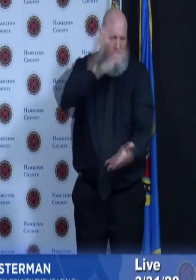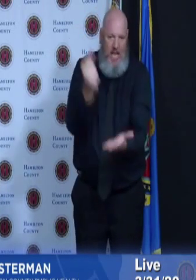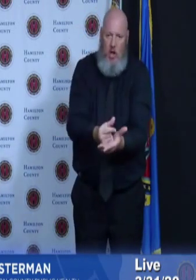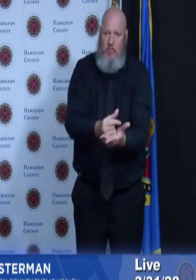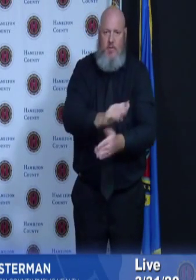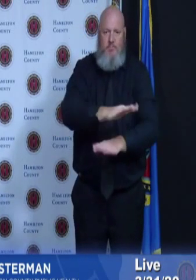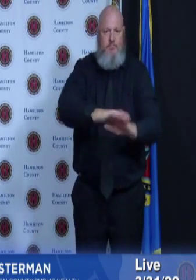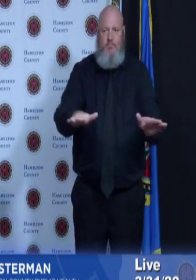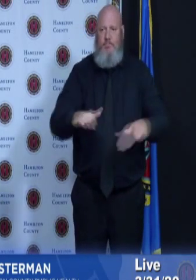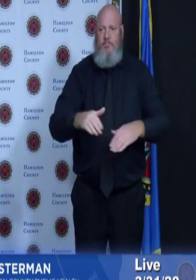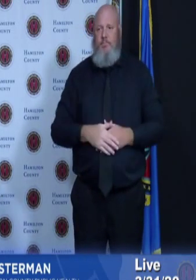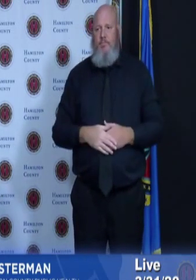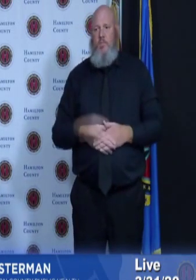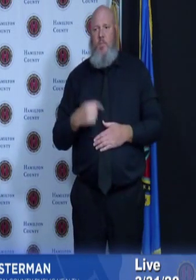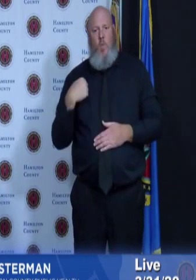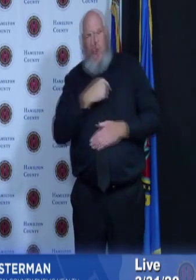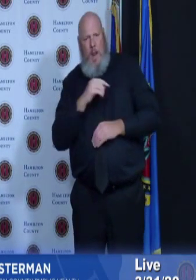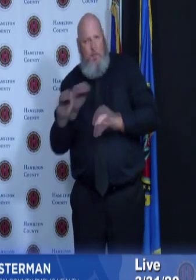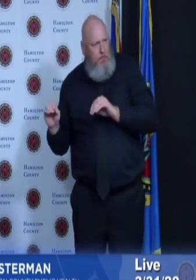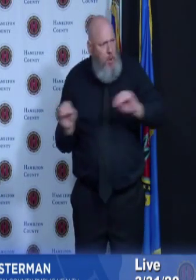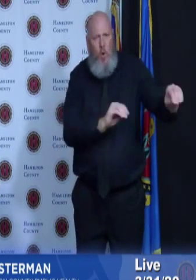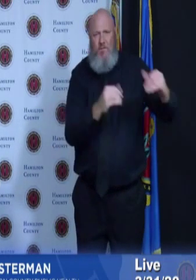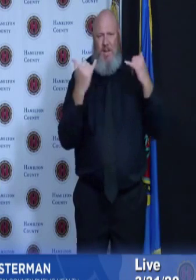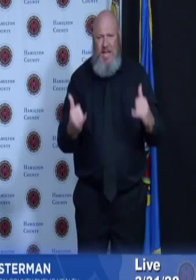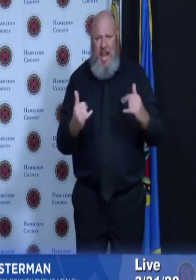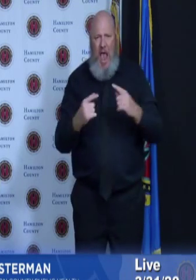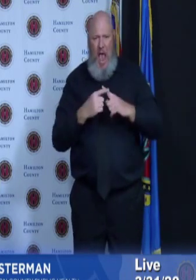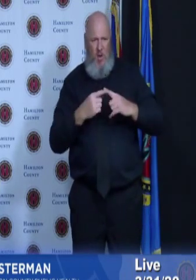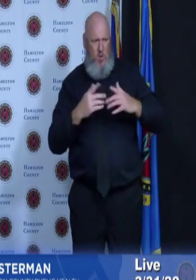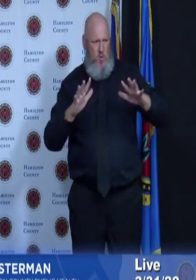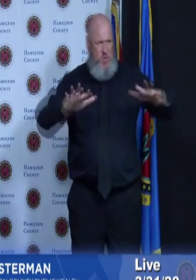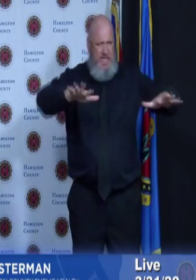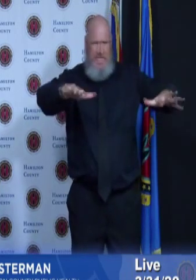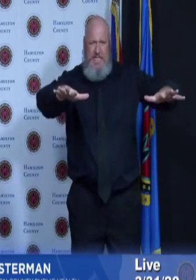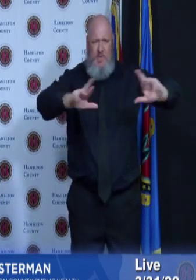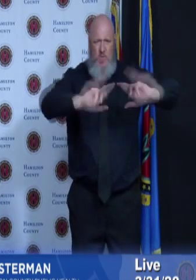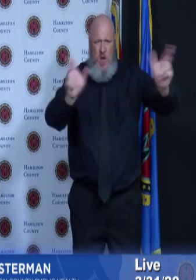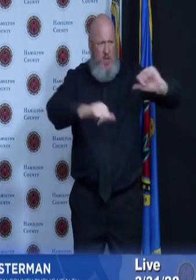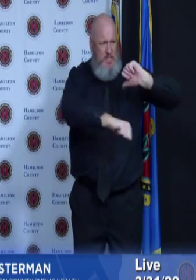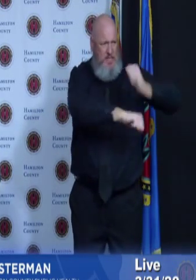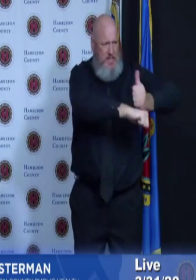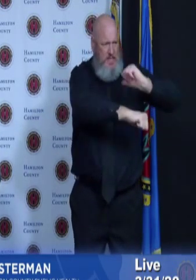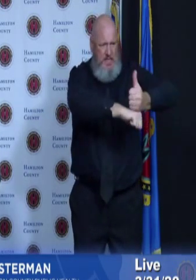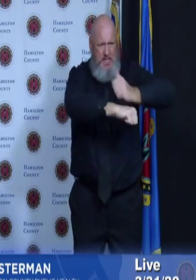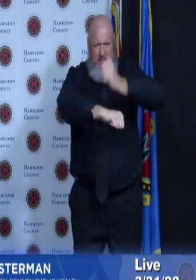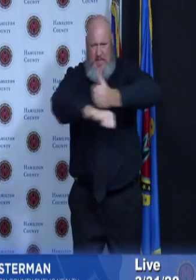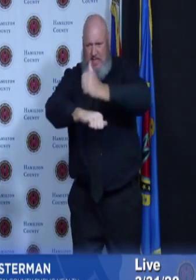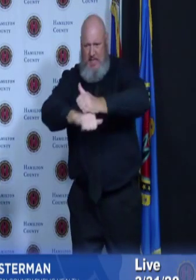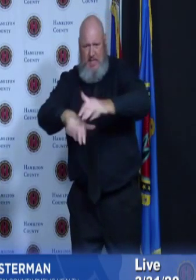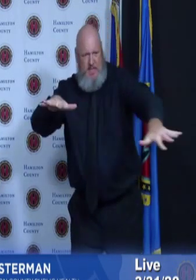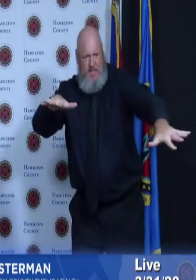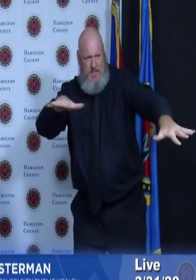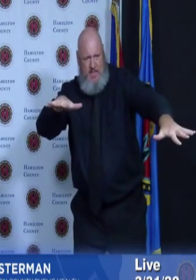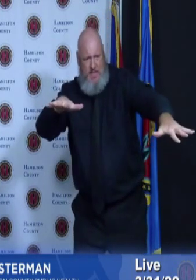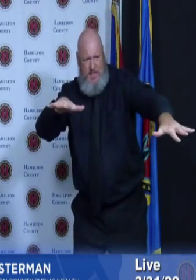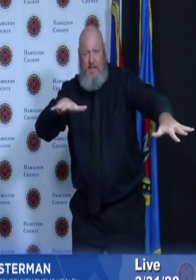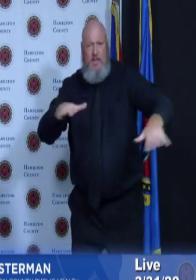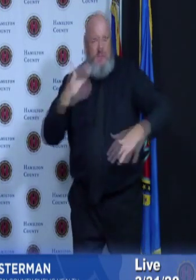our hospitals today emptier than they were this time last year we know we still have flu cases and we know we still have people needing those